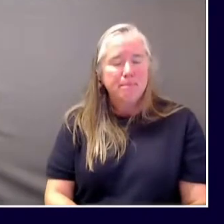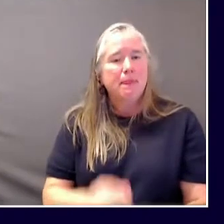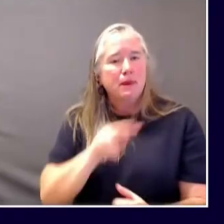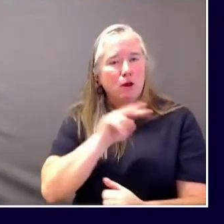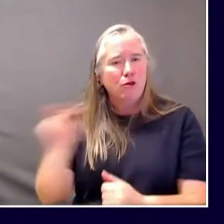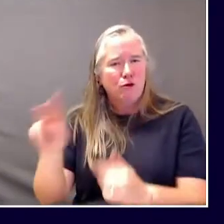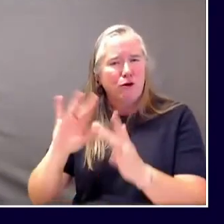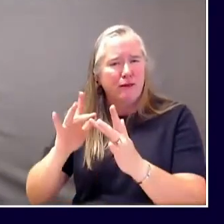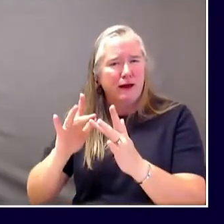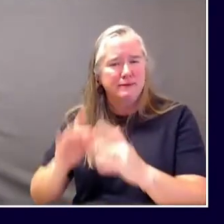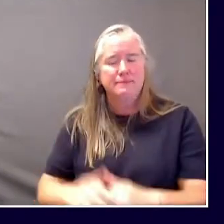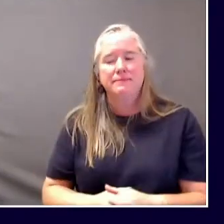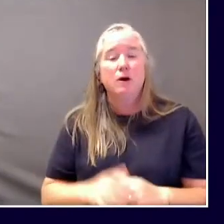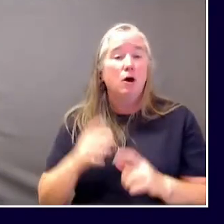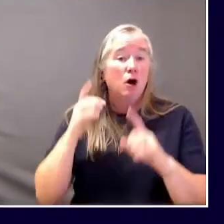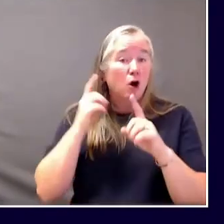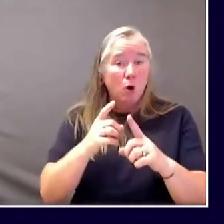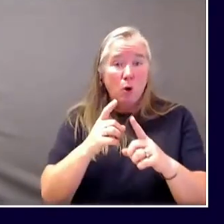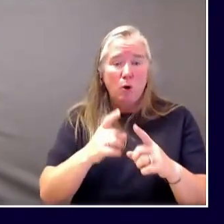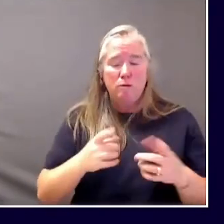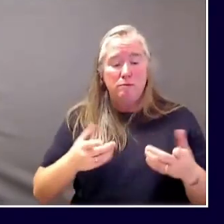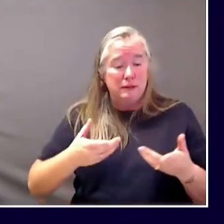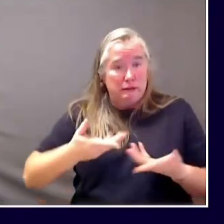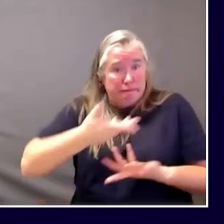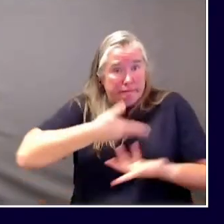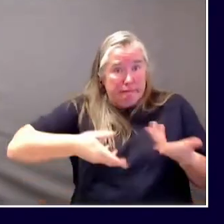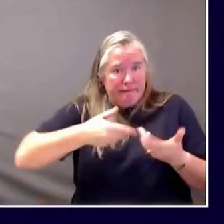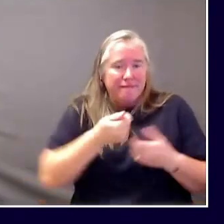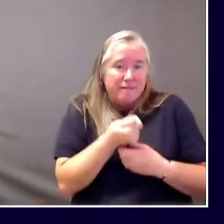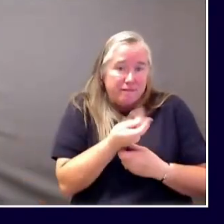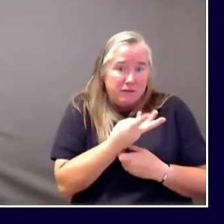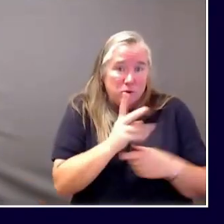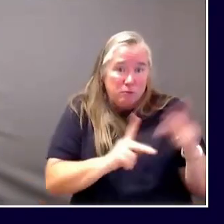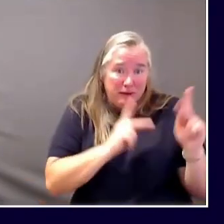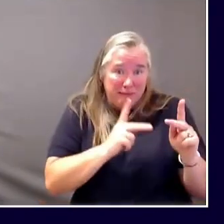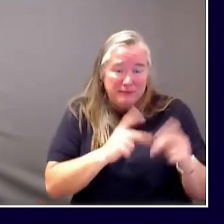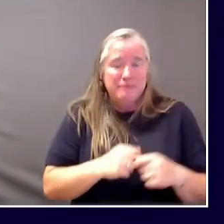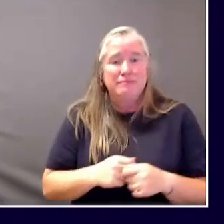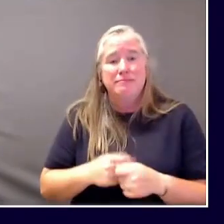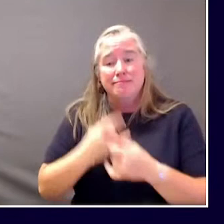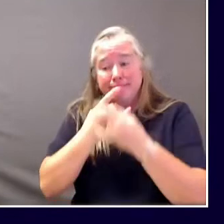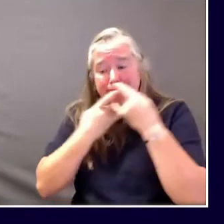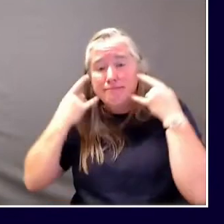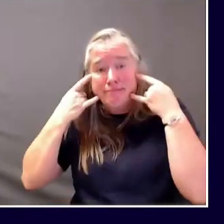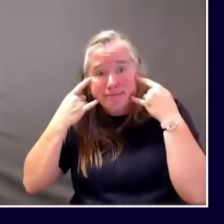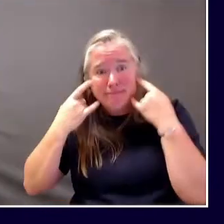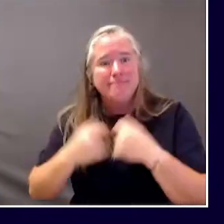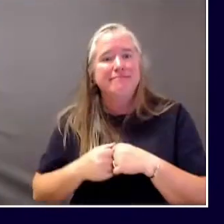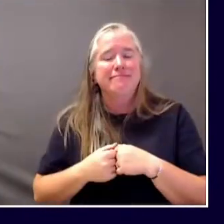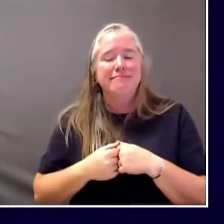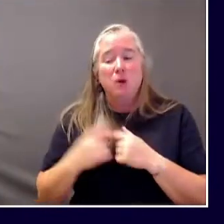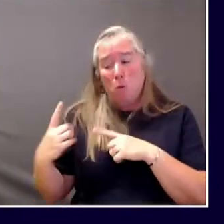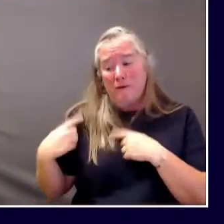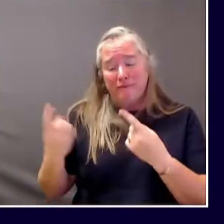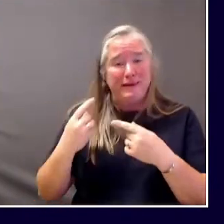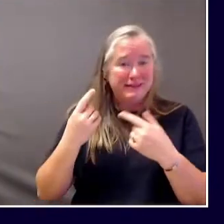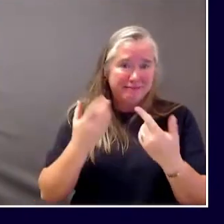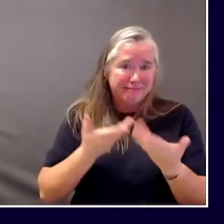tight minimize your exposure but others the same things that we